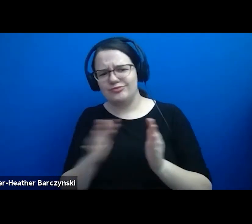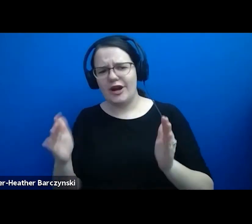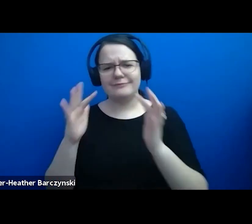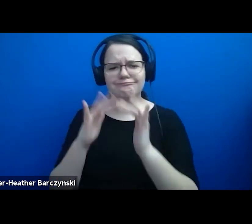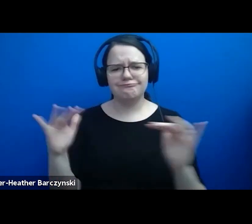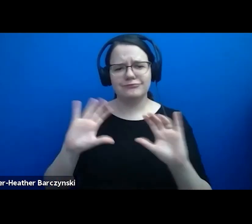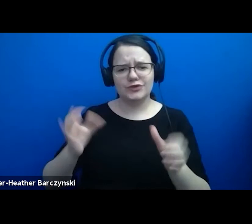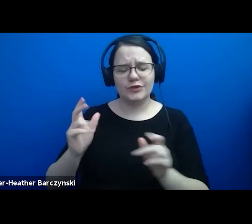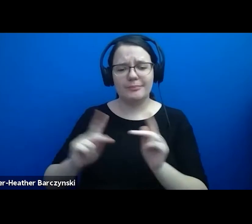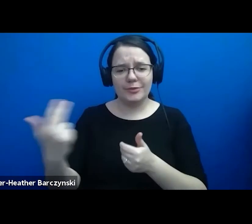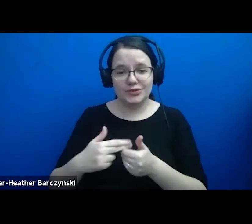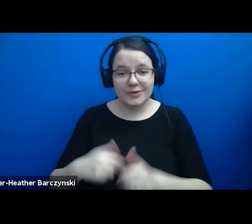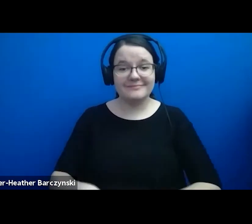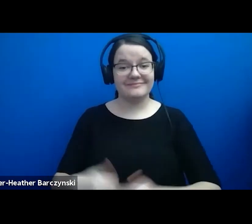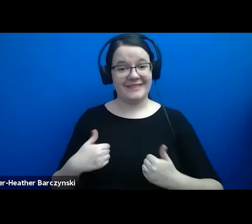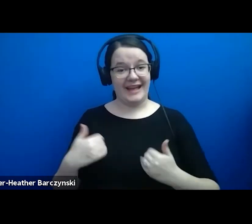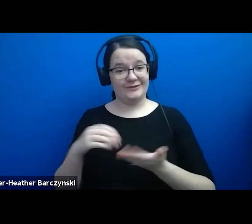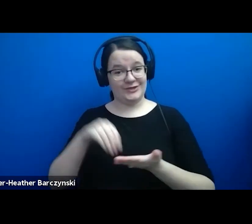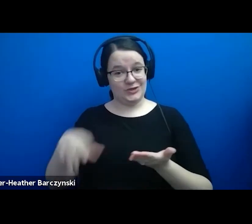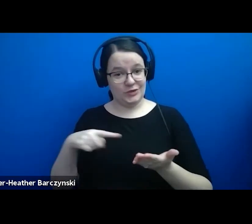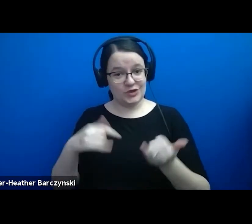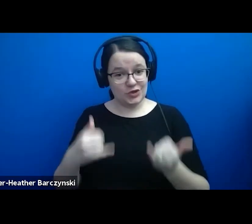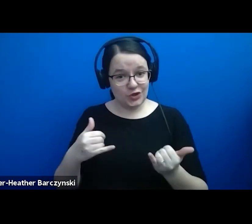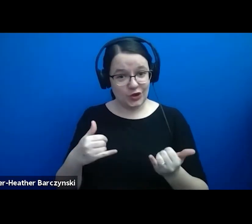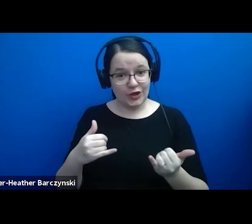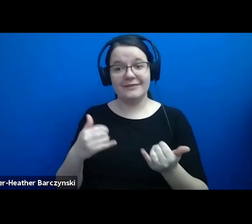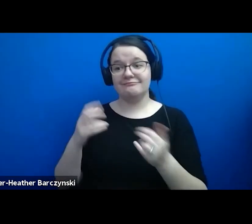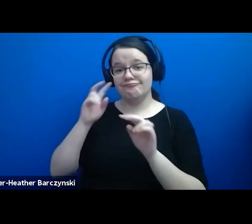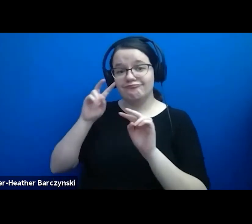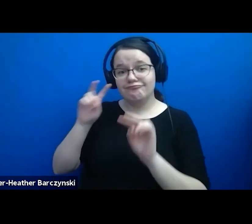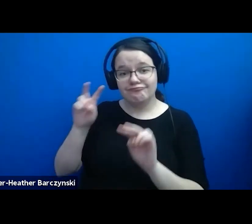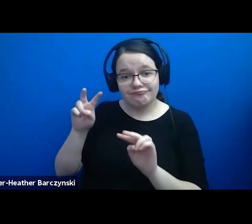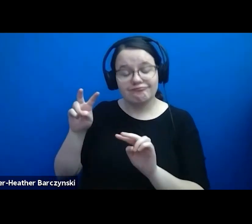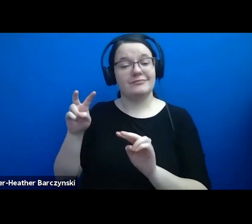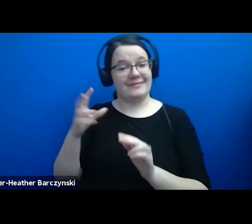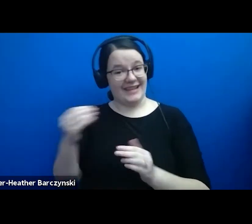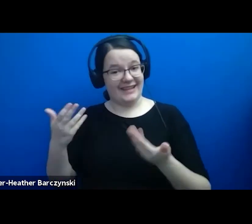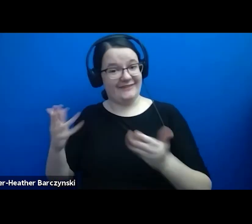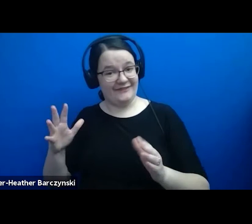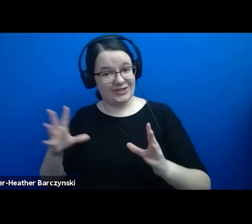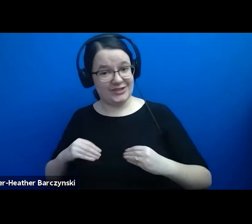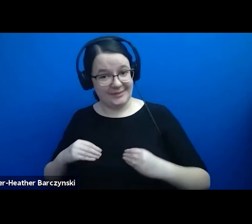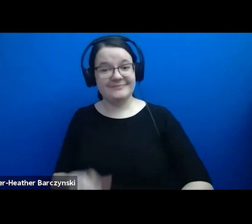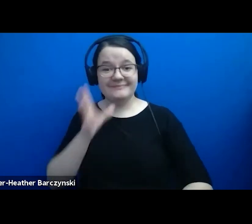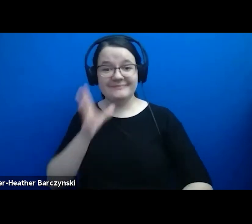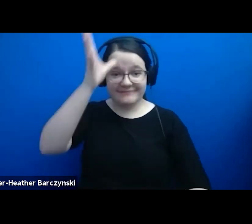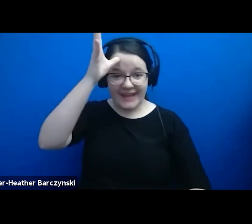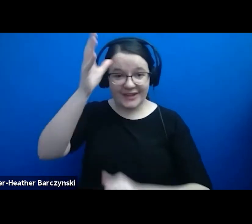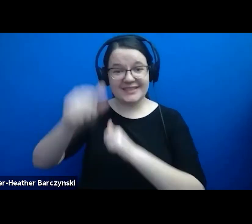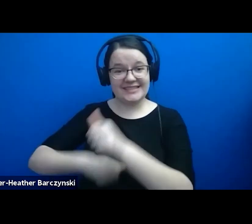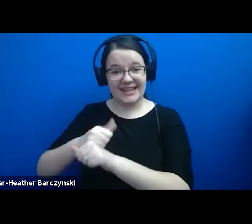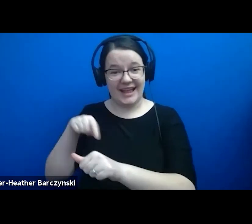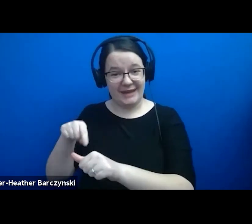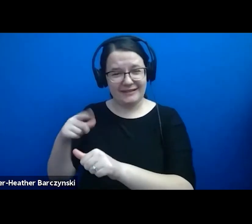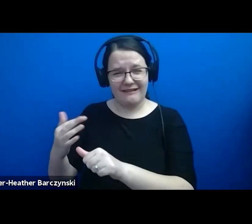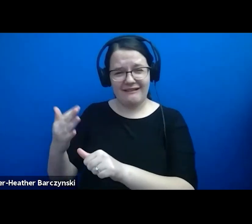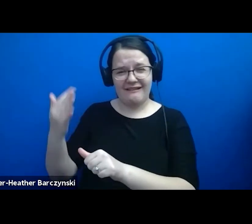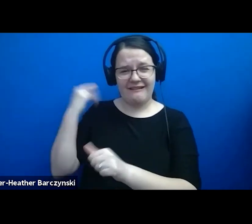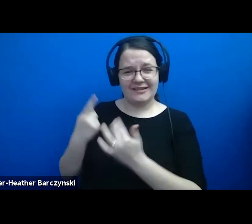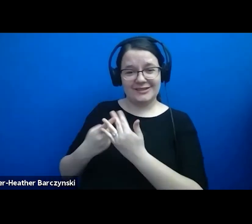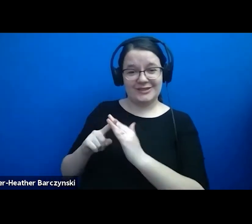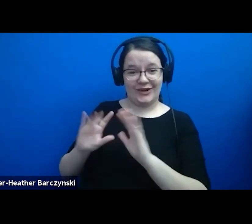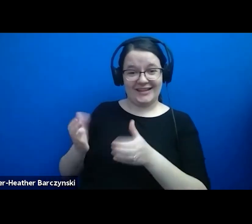both current prospective and admitted parents and alumni as far back as the great class of 1946